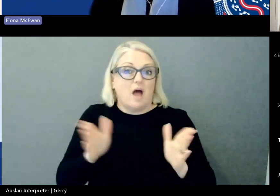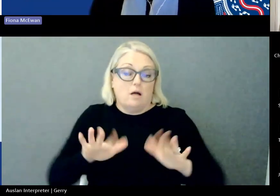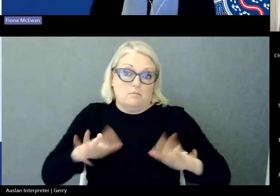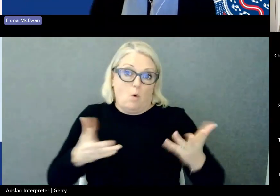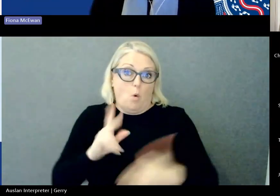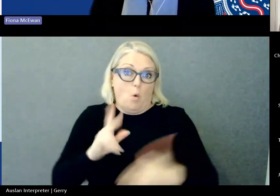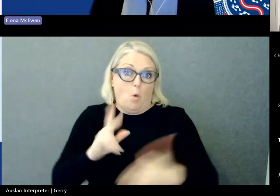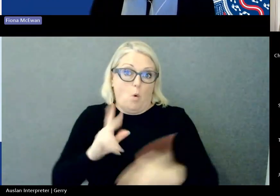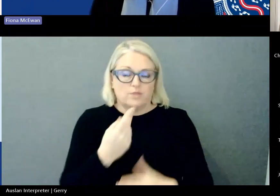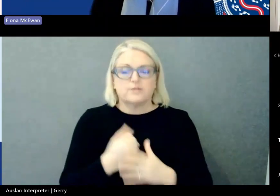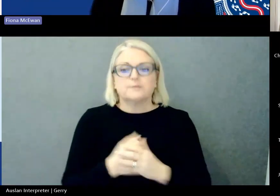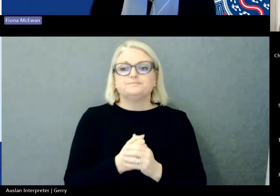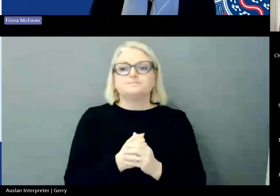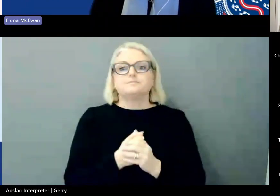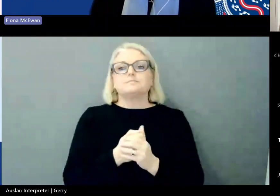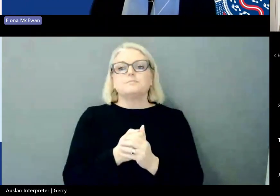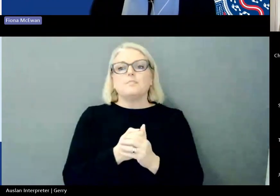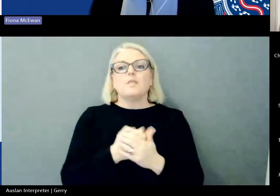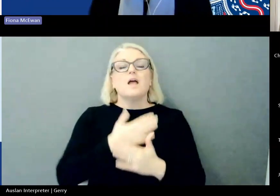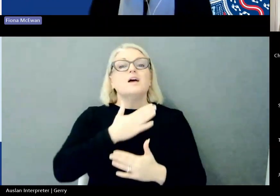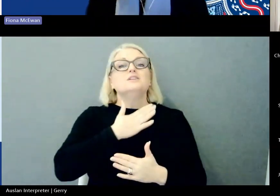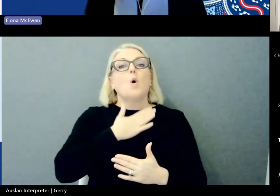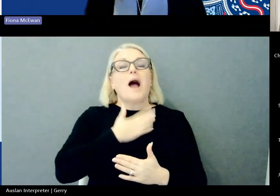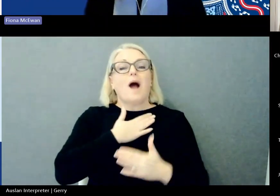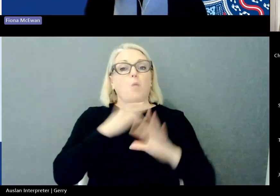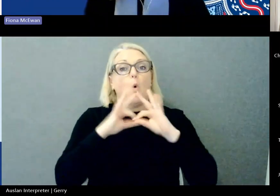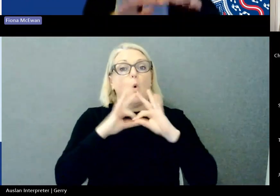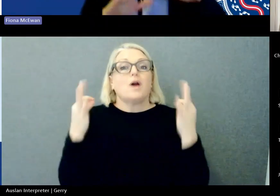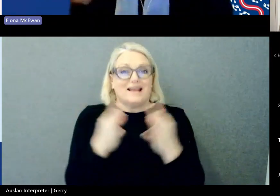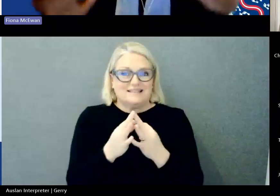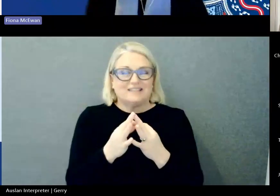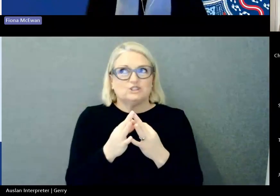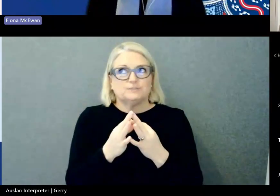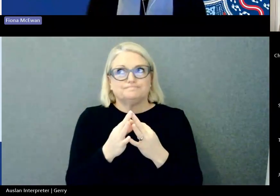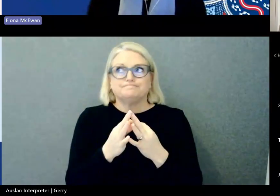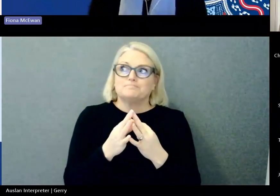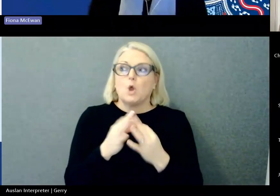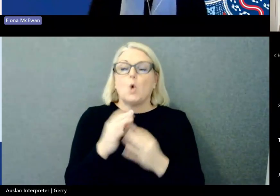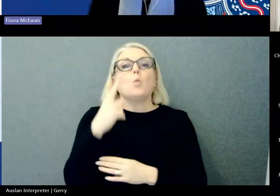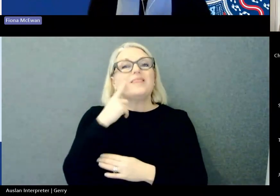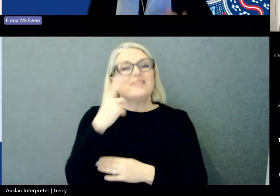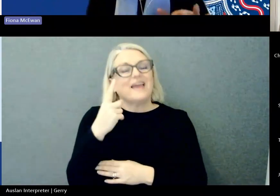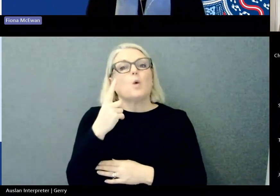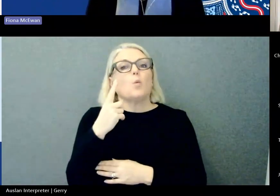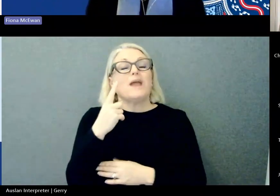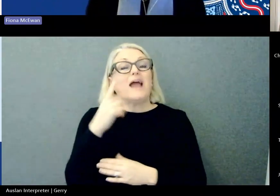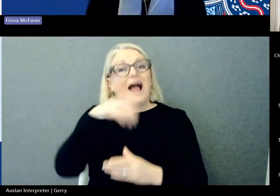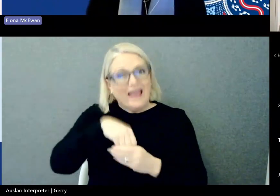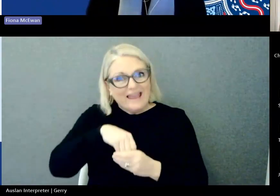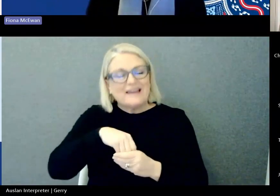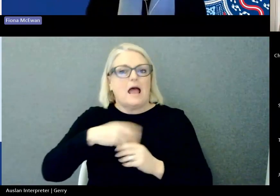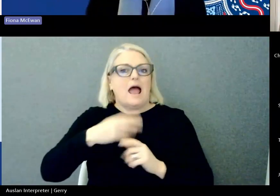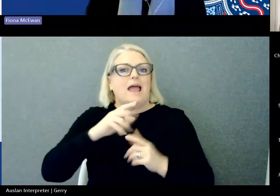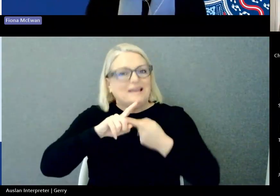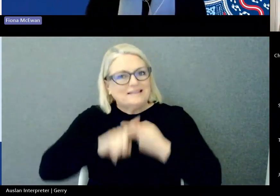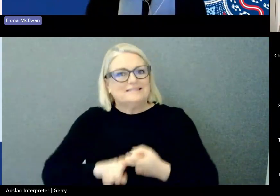in our organisation, but we see our role as being a facilitator of the continual improvement cycles, rather than just a one-off project.